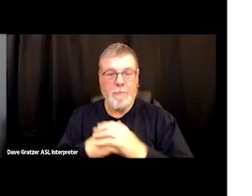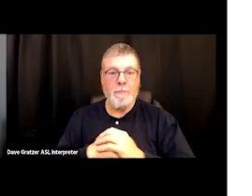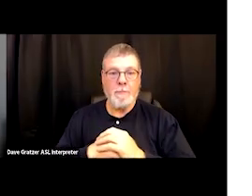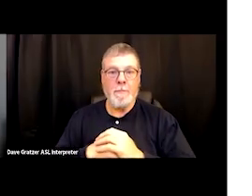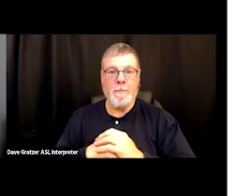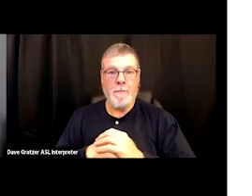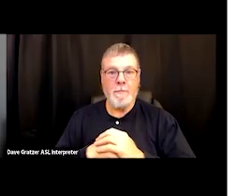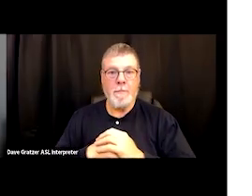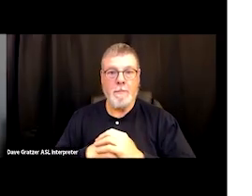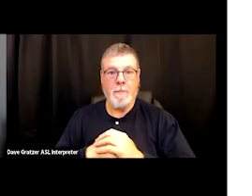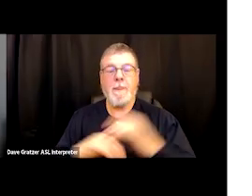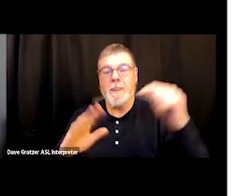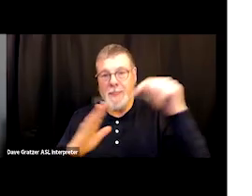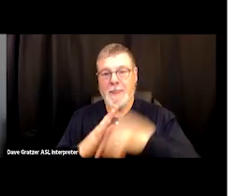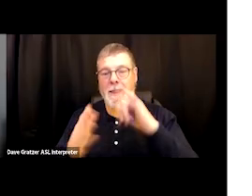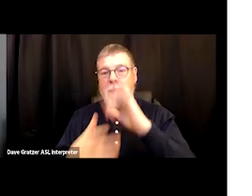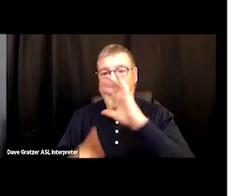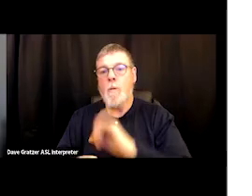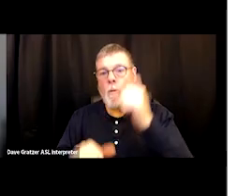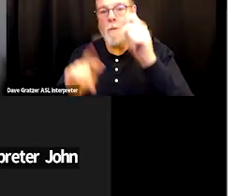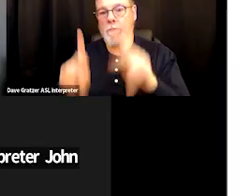the more extensive work history that an older individual would.